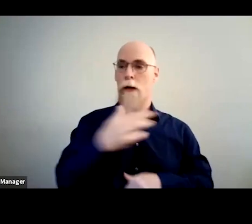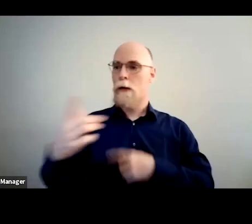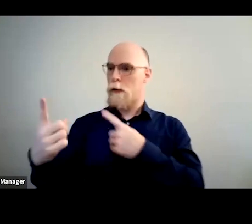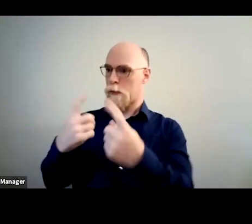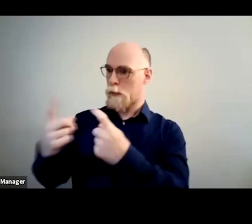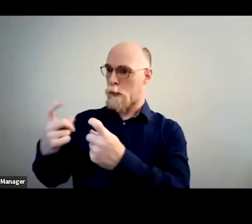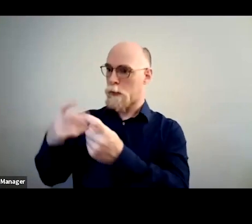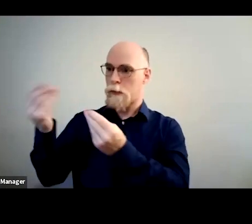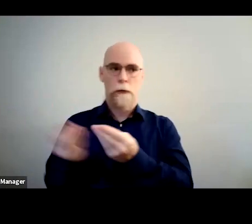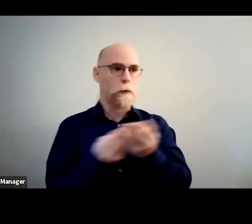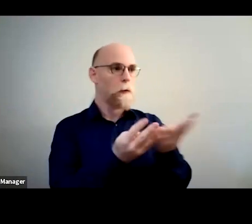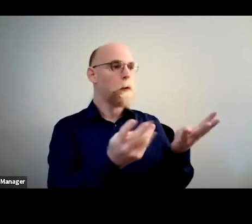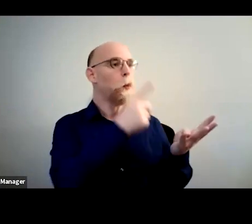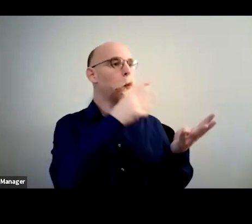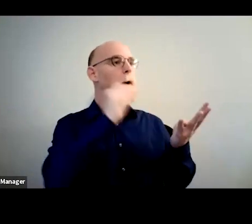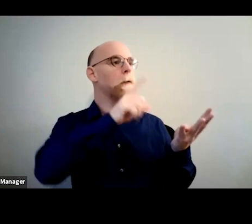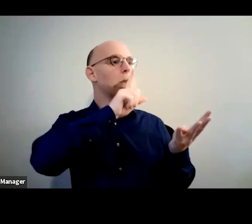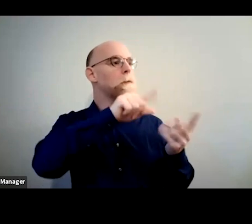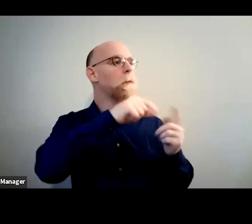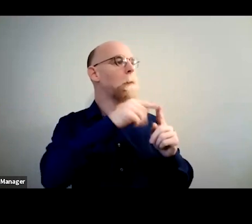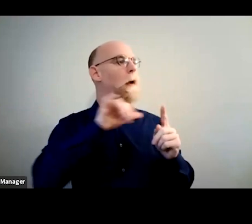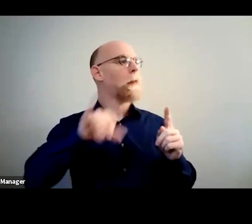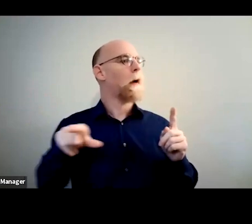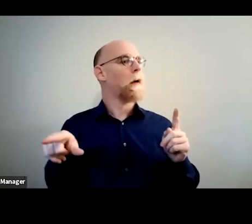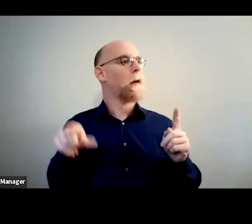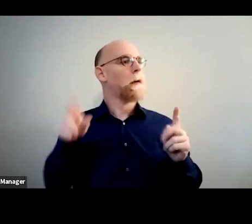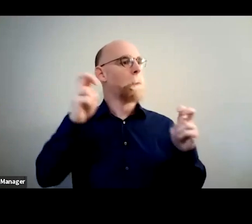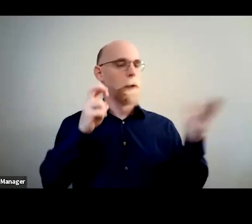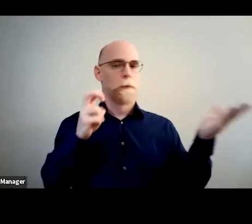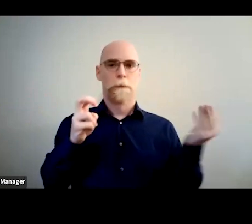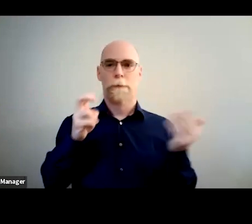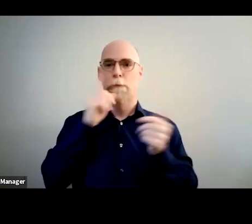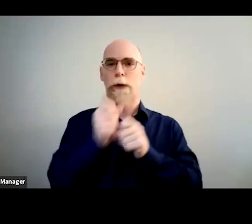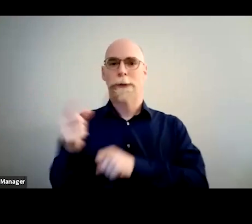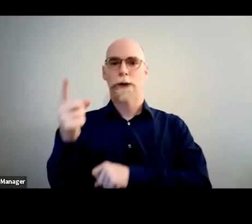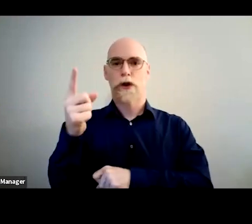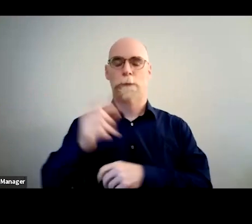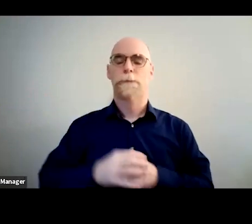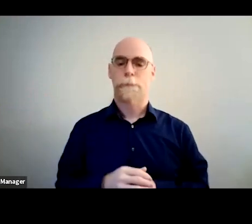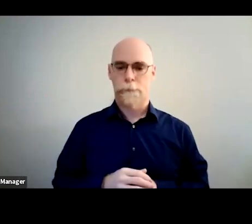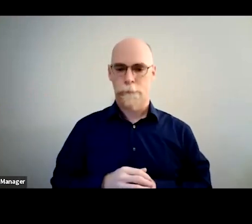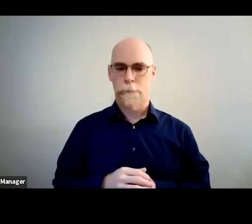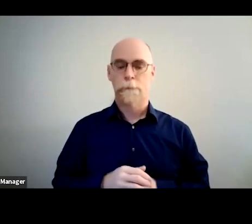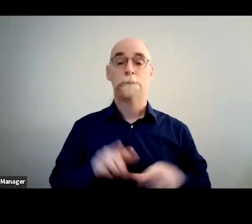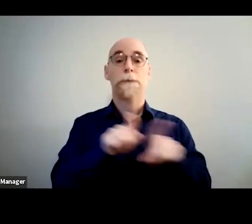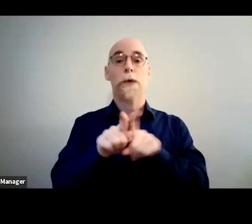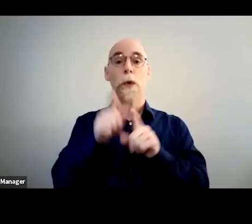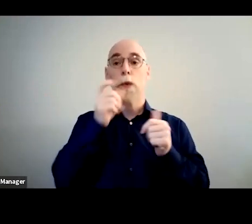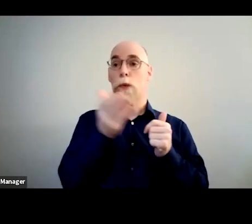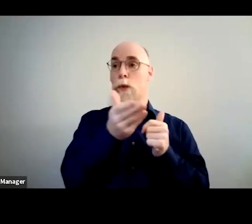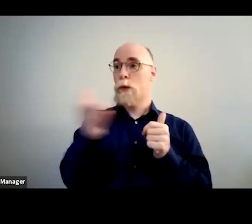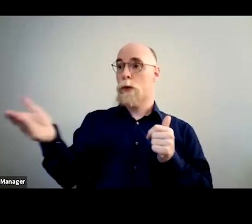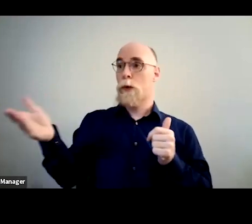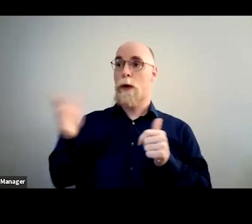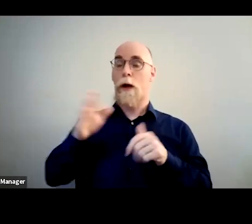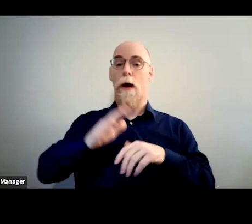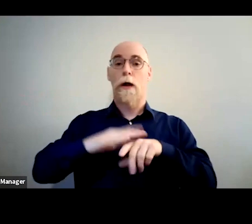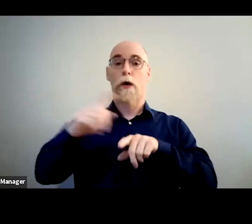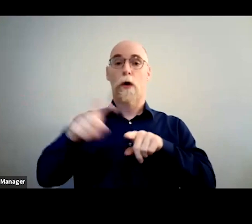been wondering about. (00:03:22): I would also like to advise everyone that's on the call today that our Heritage Investment